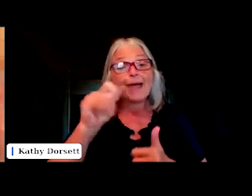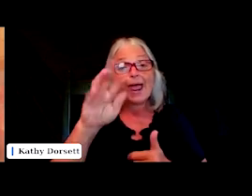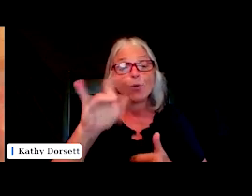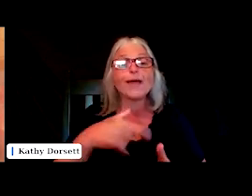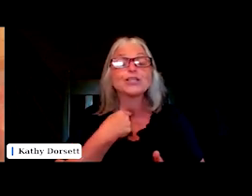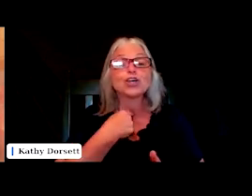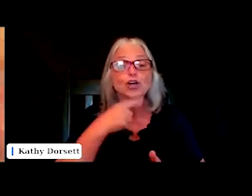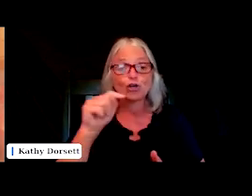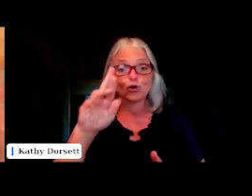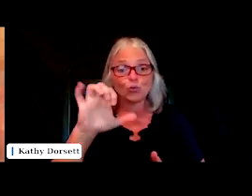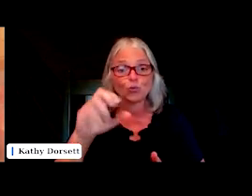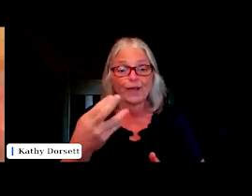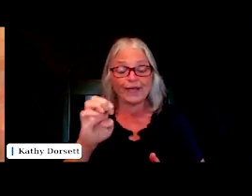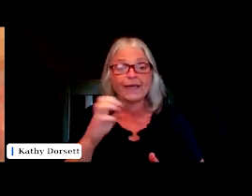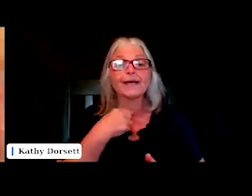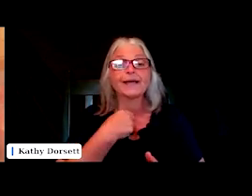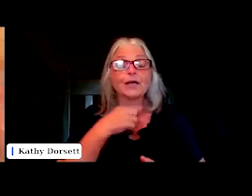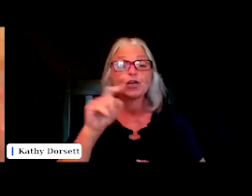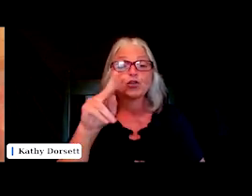And in order to help